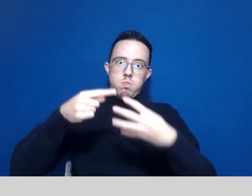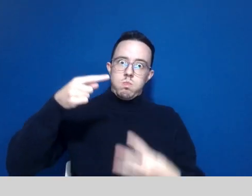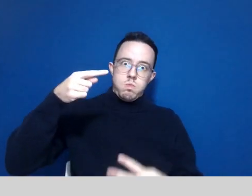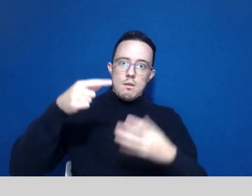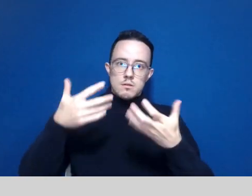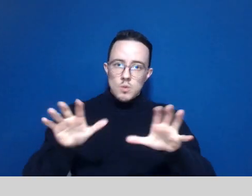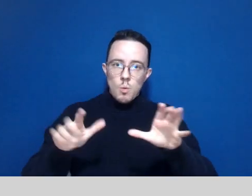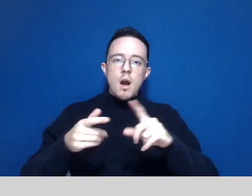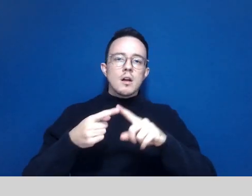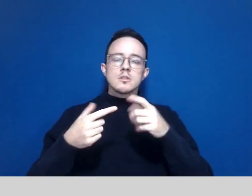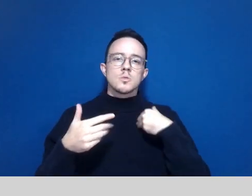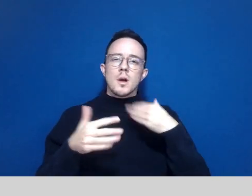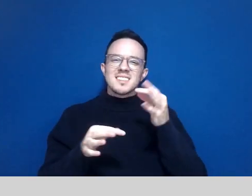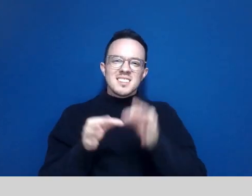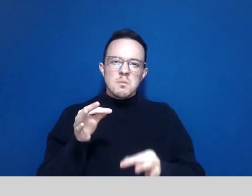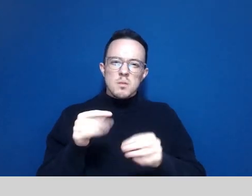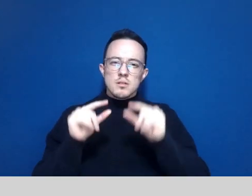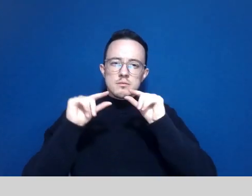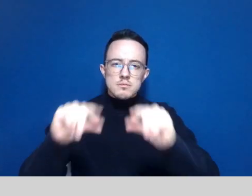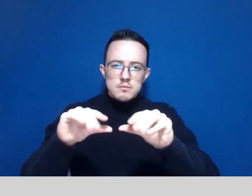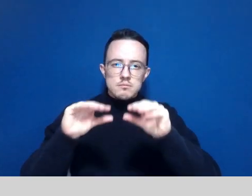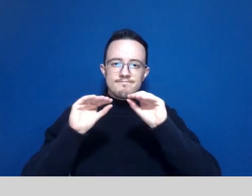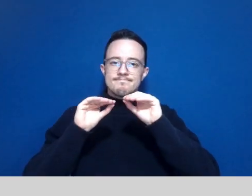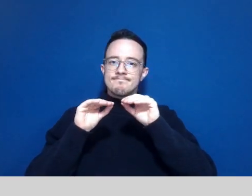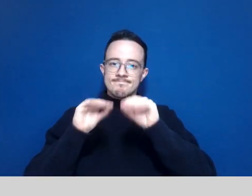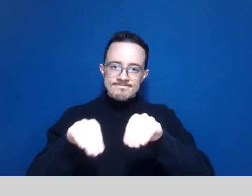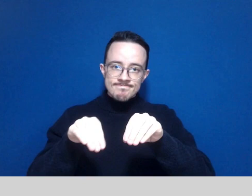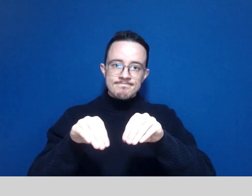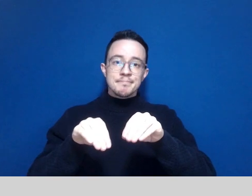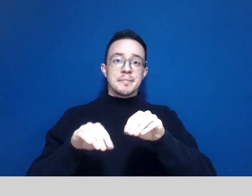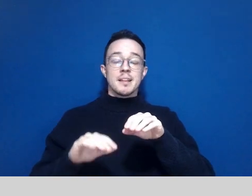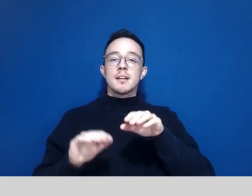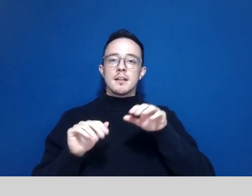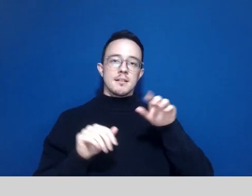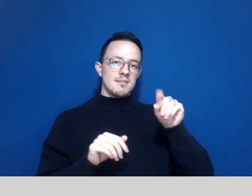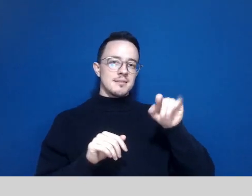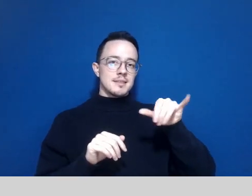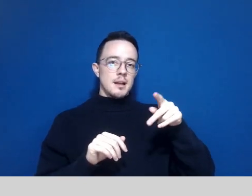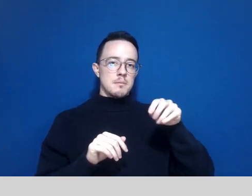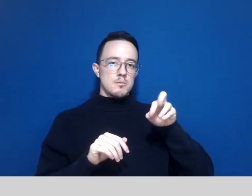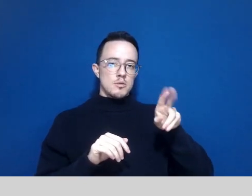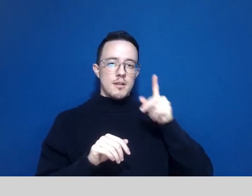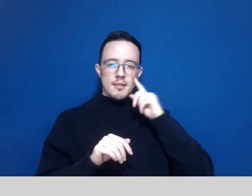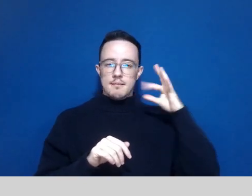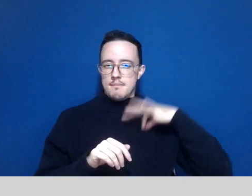into your Python script, Typer is kind of the way to go in my opinion.